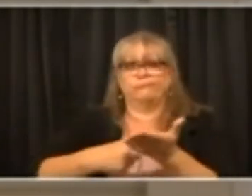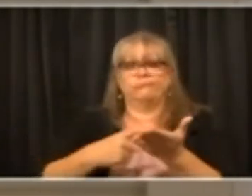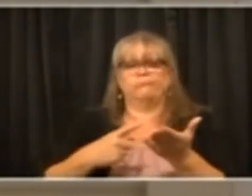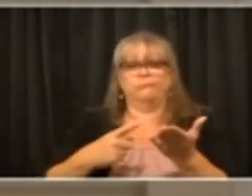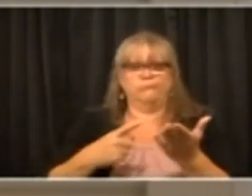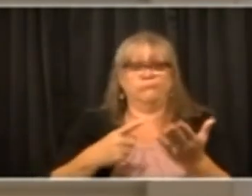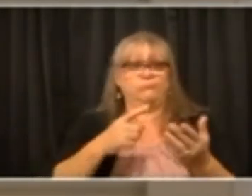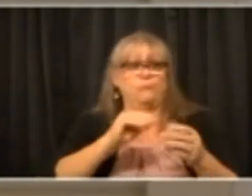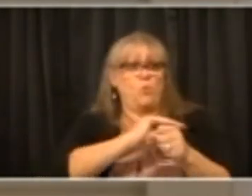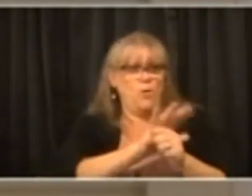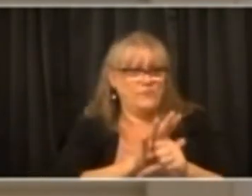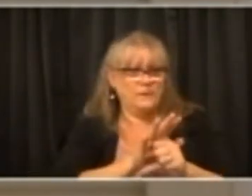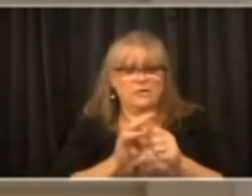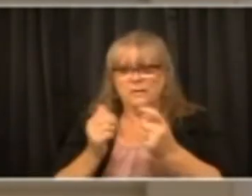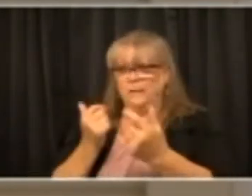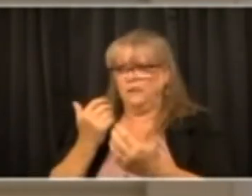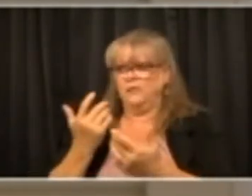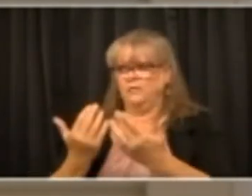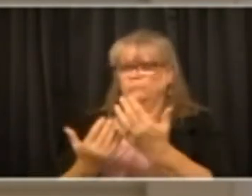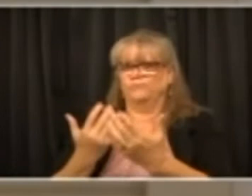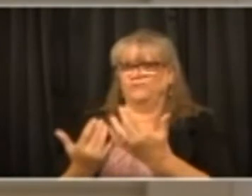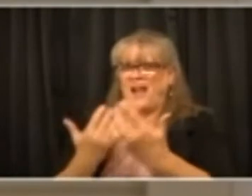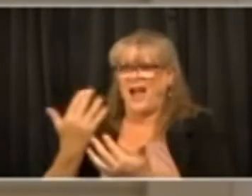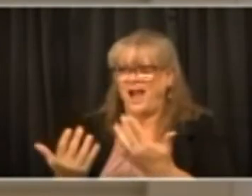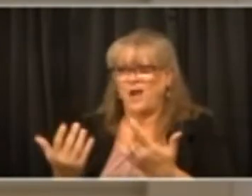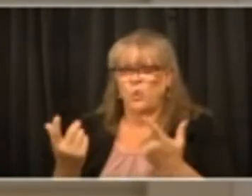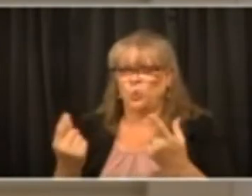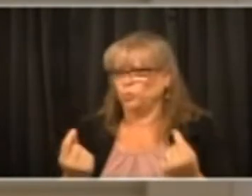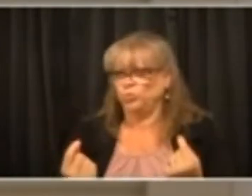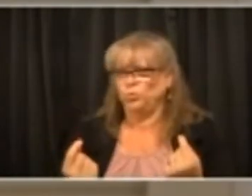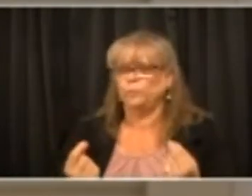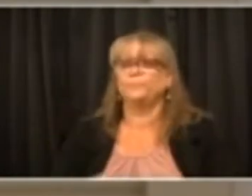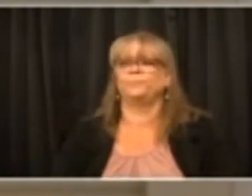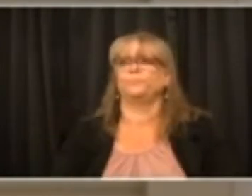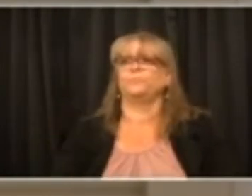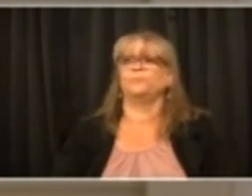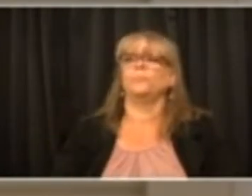to try to create create an increased emphasis on early detection of wildfires